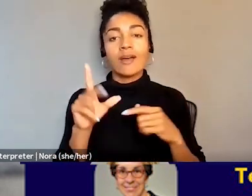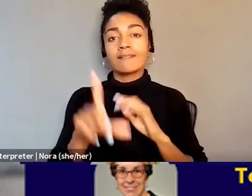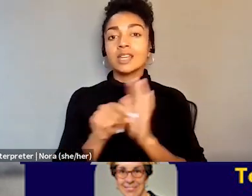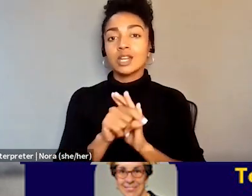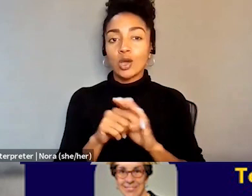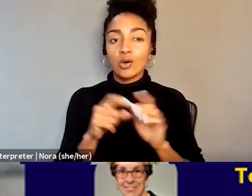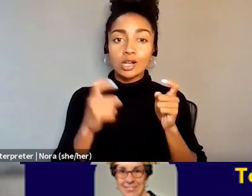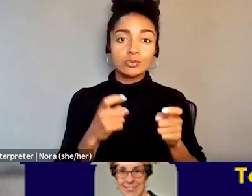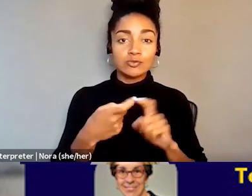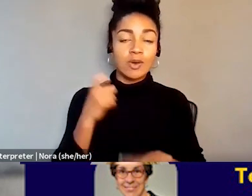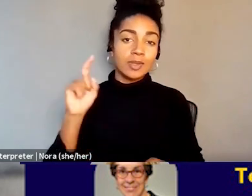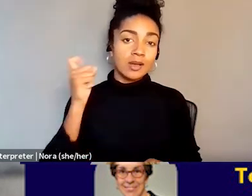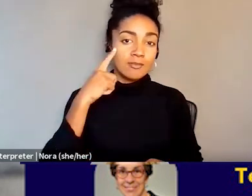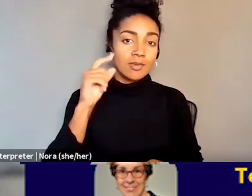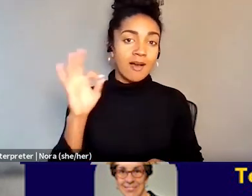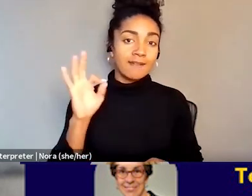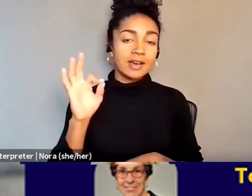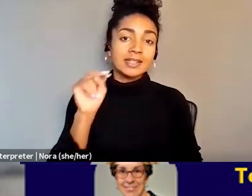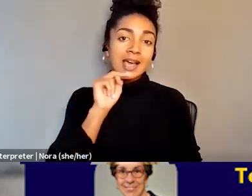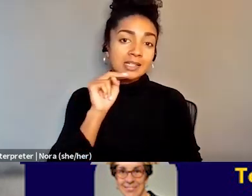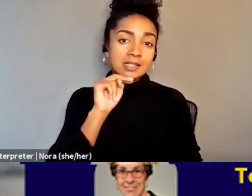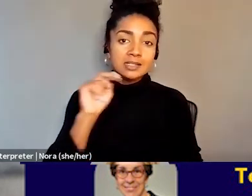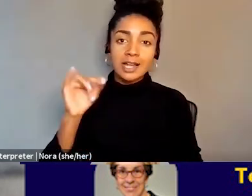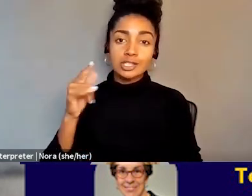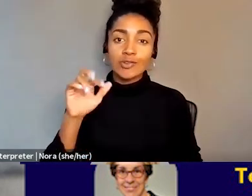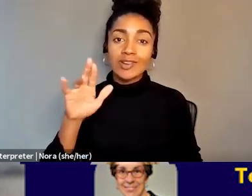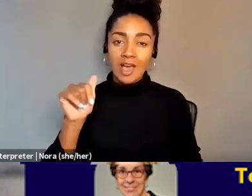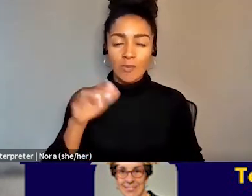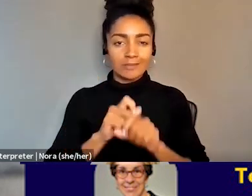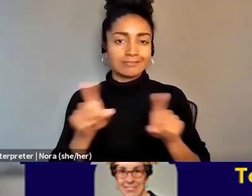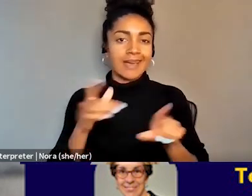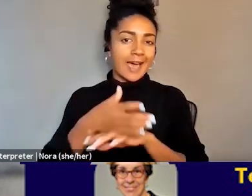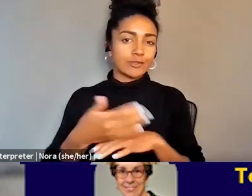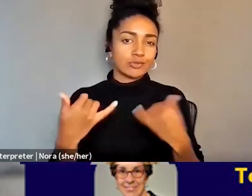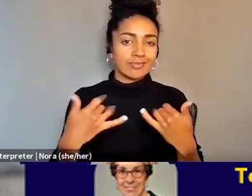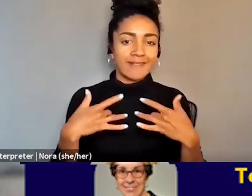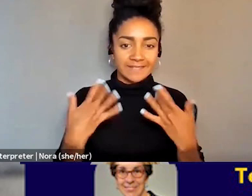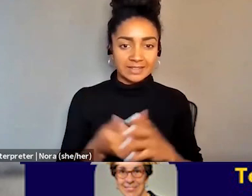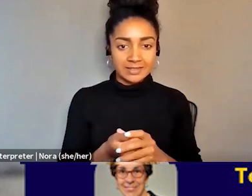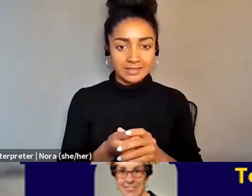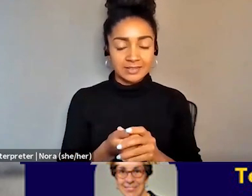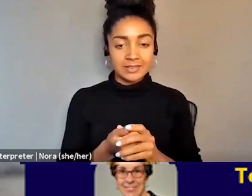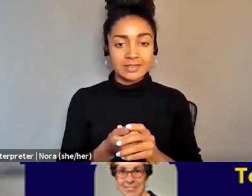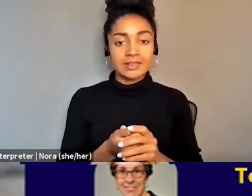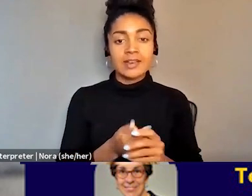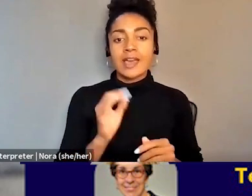after the event. And we really would encourage you to join our mailing list